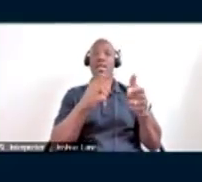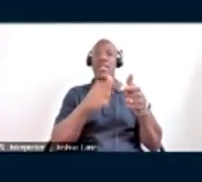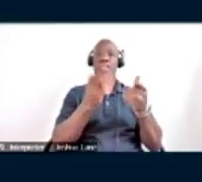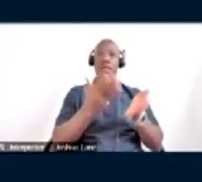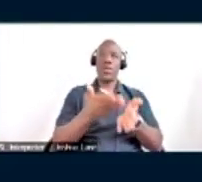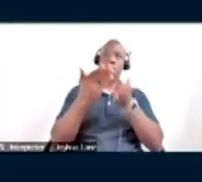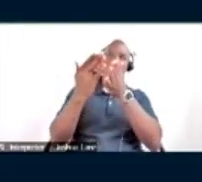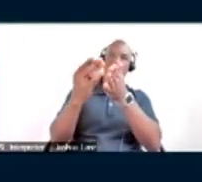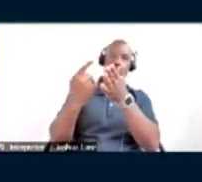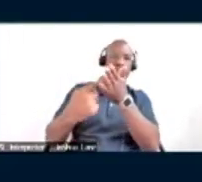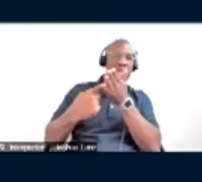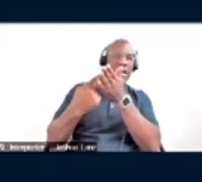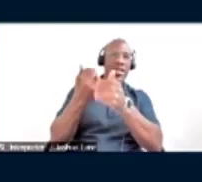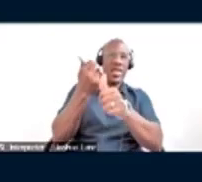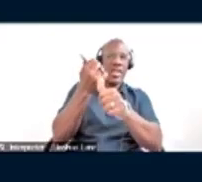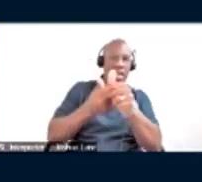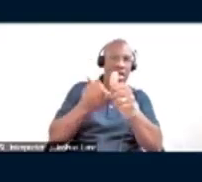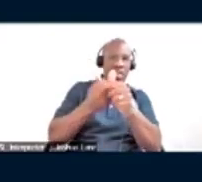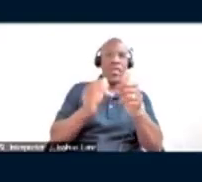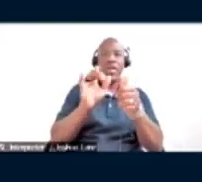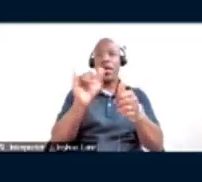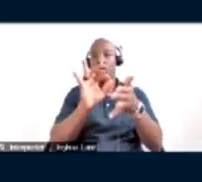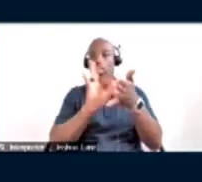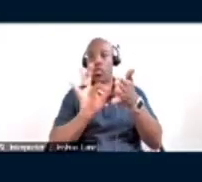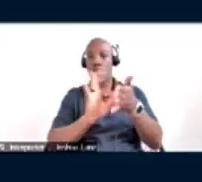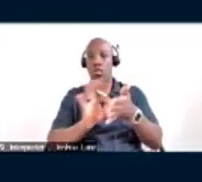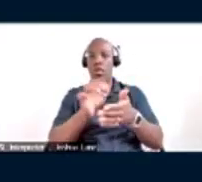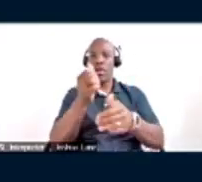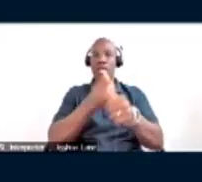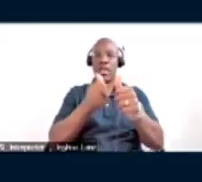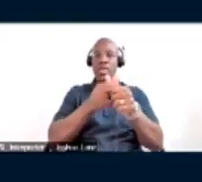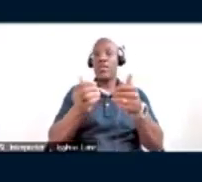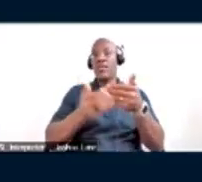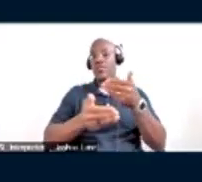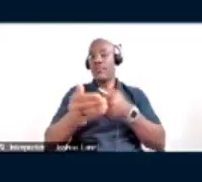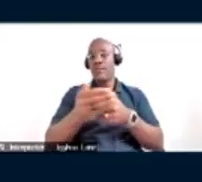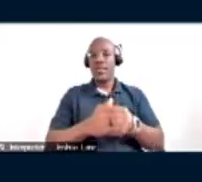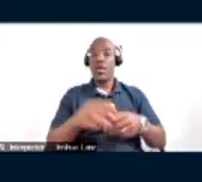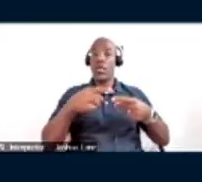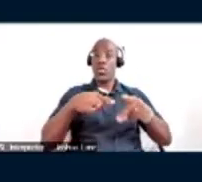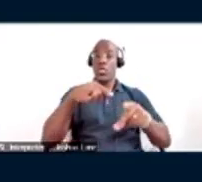So, in this pilot, all of those initial steps, prior to the meeting,